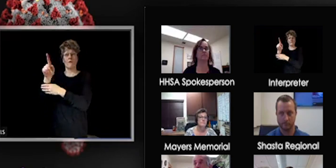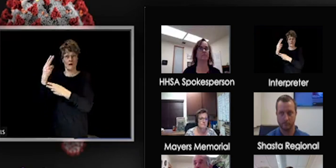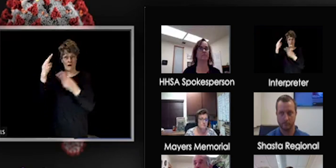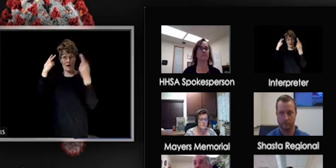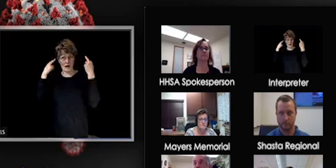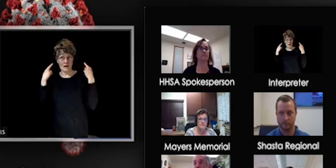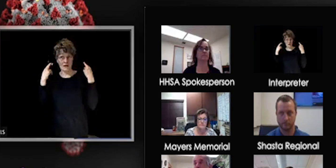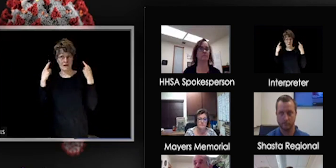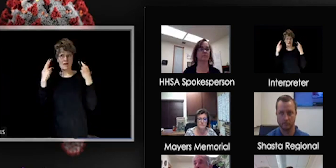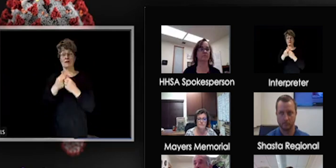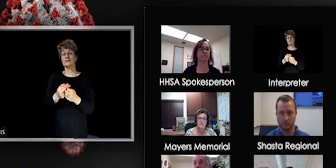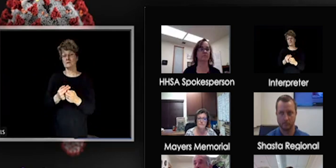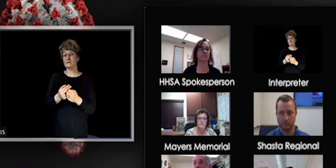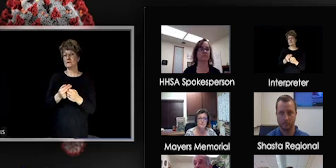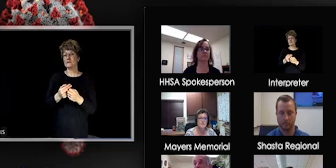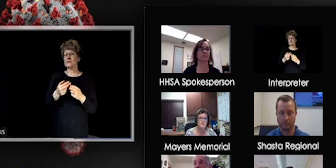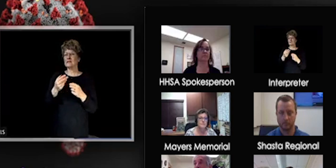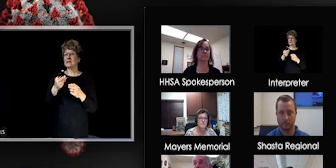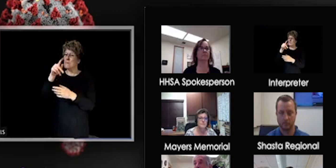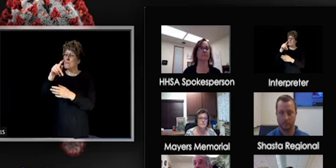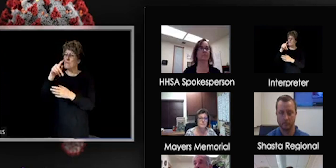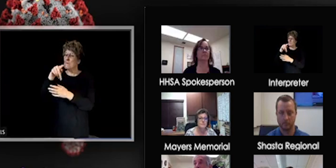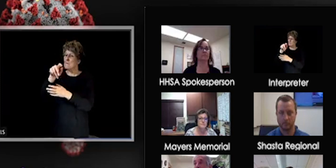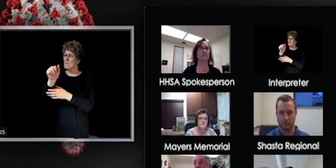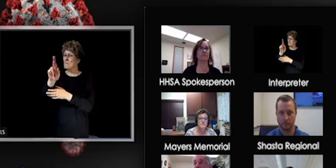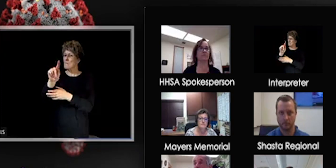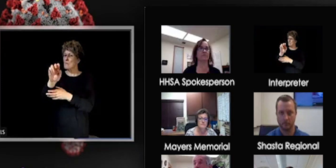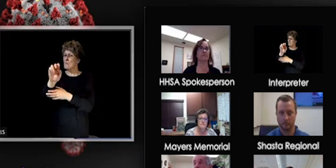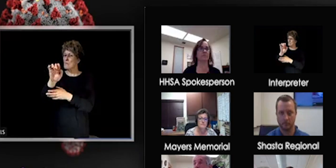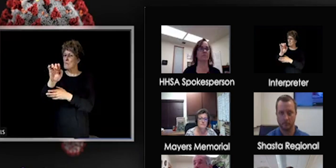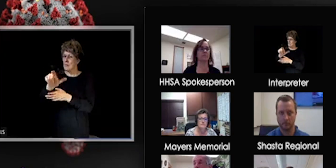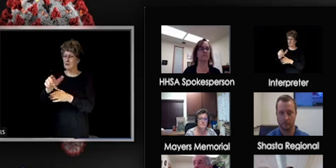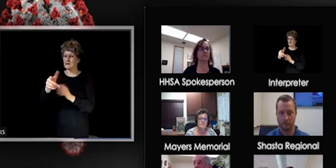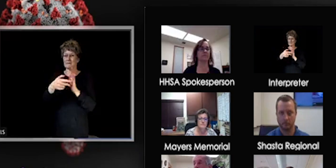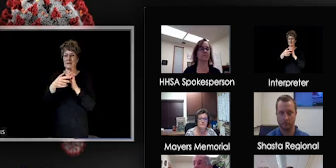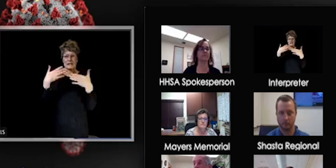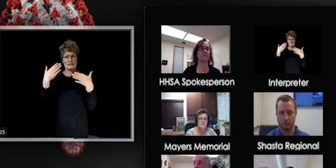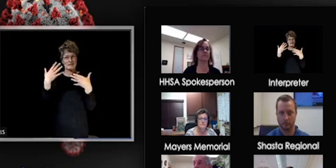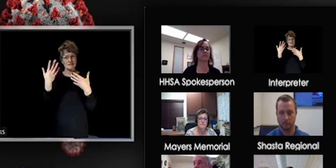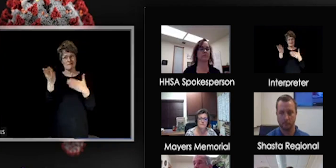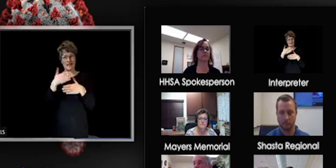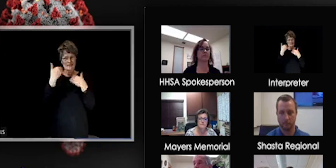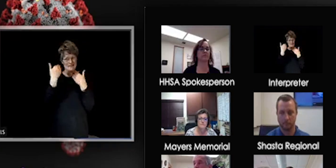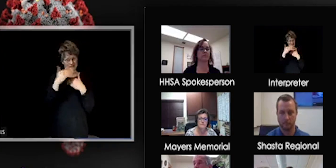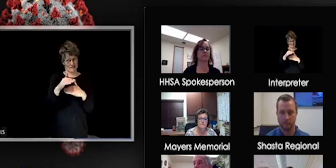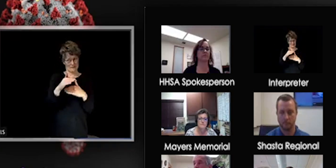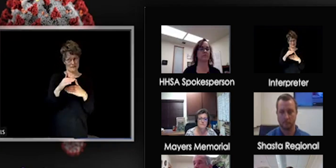means that it’s limited to certain types of services. So both for places of worship